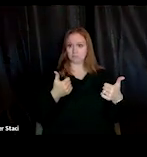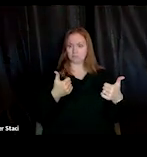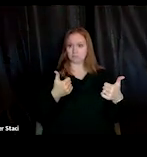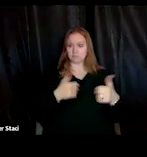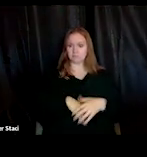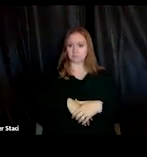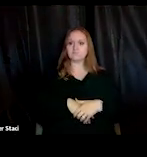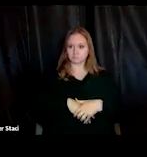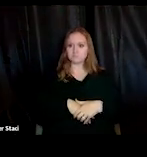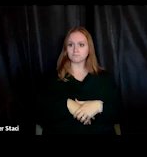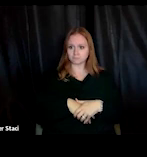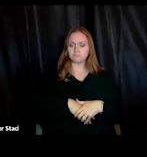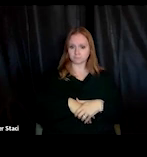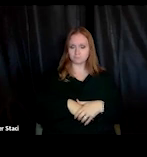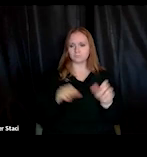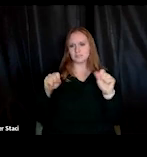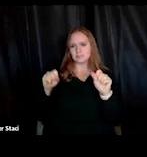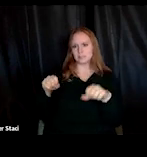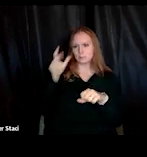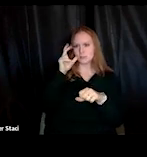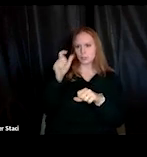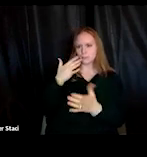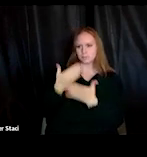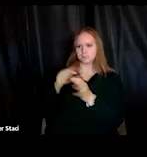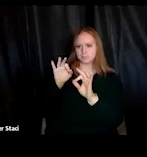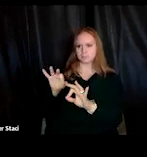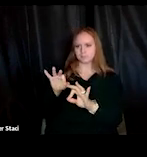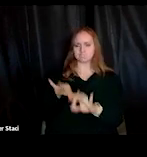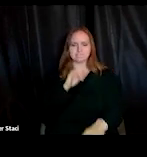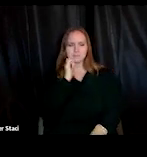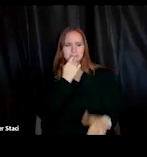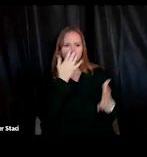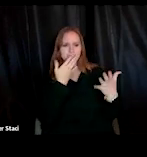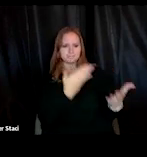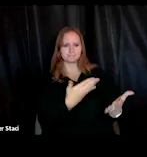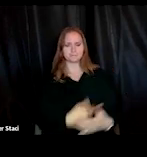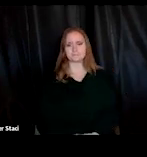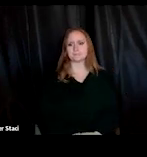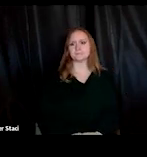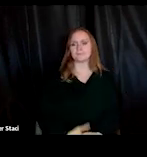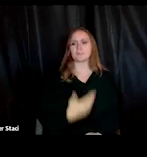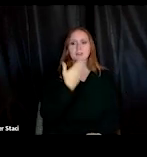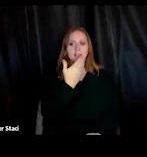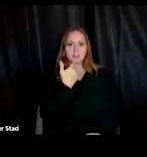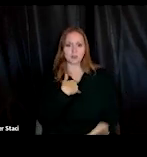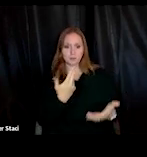[Pam] Yes, we can hear you well. Awesome. Thank you. Thanks for having me here. My name is Omar Martinez.